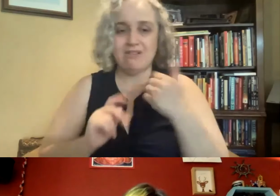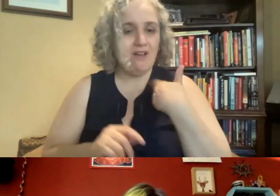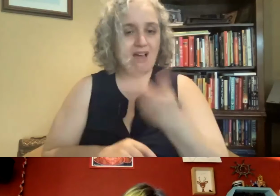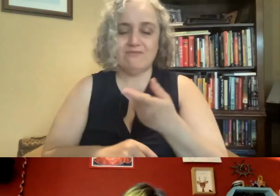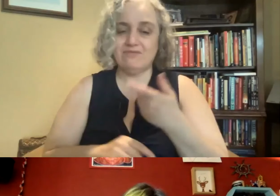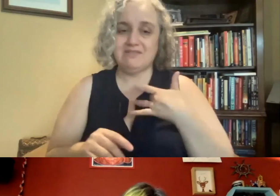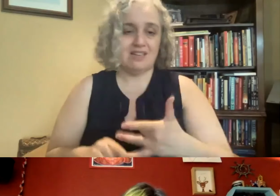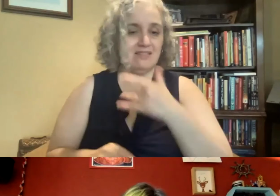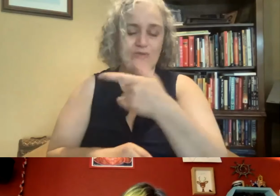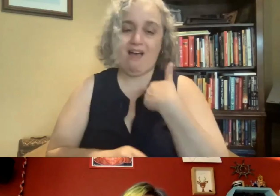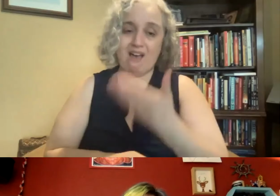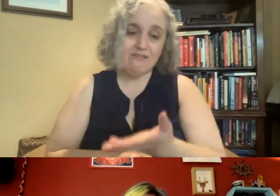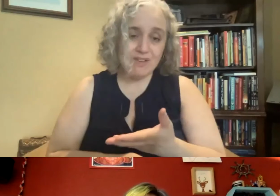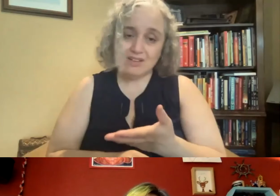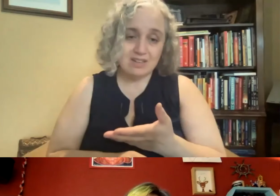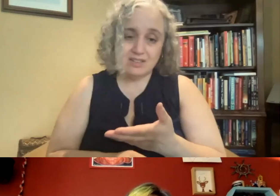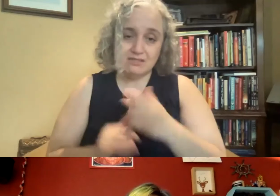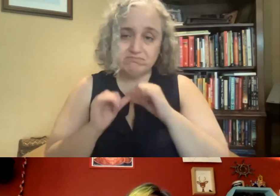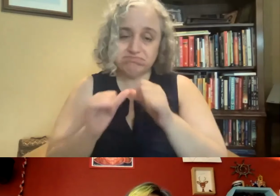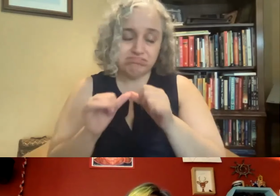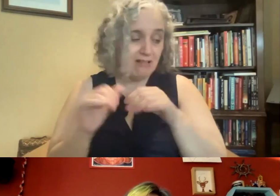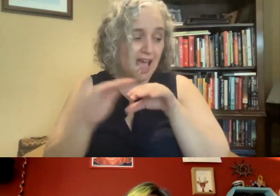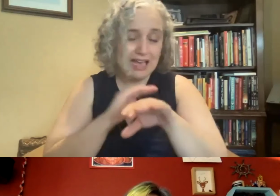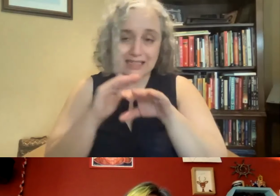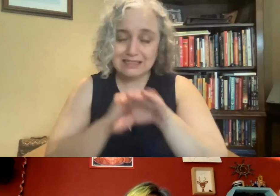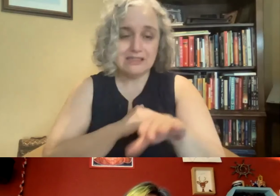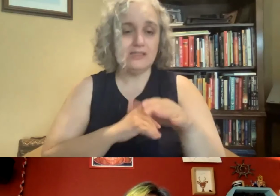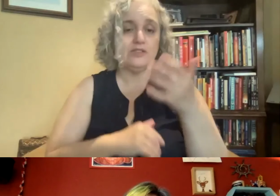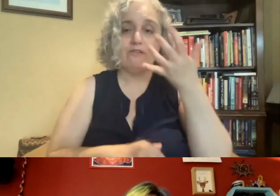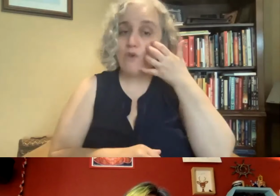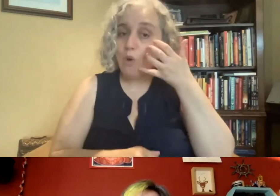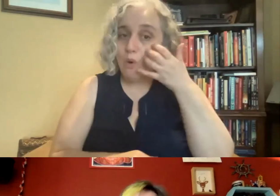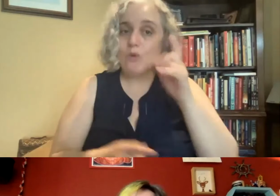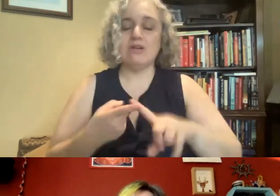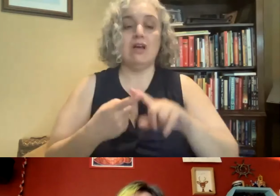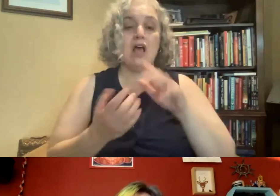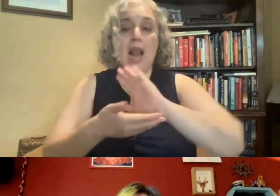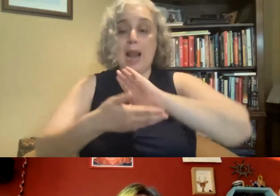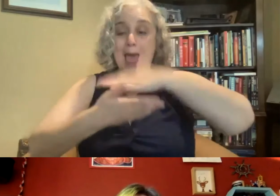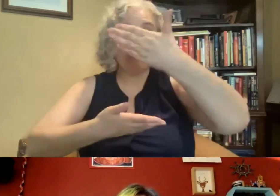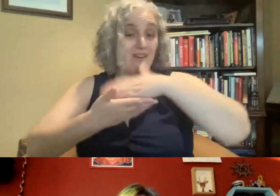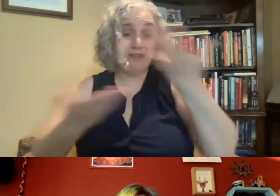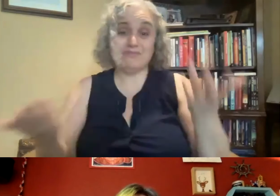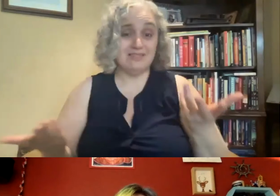have consistent access to phones or laptops. A lot of what we were talking about today,